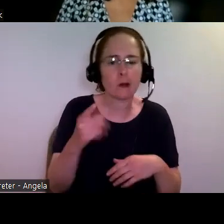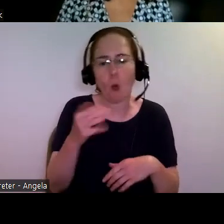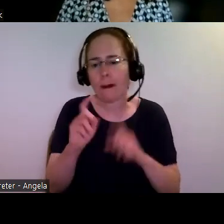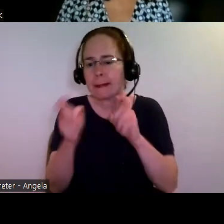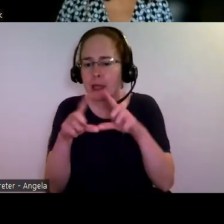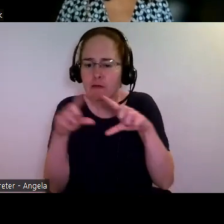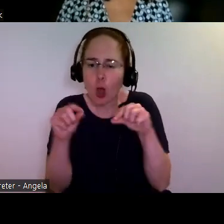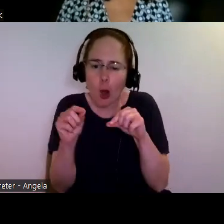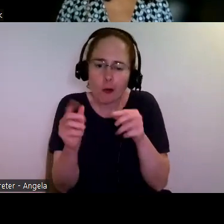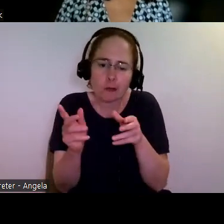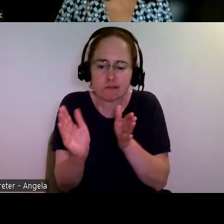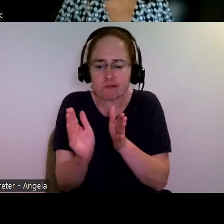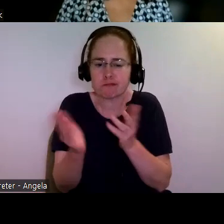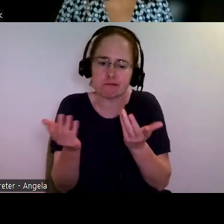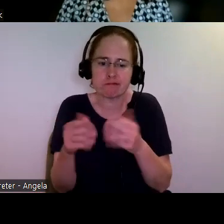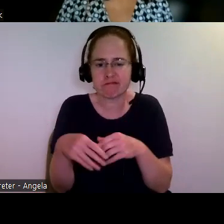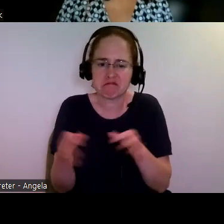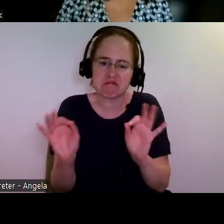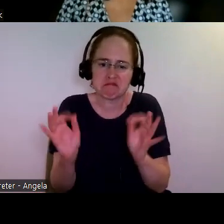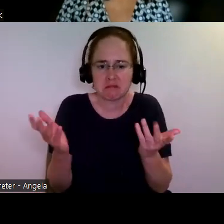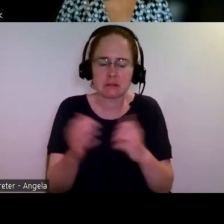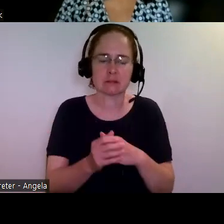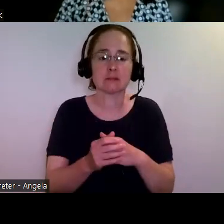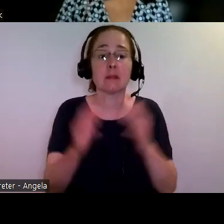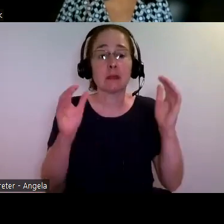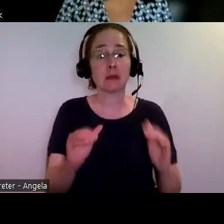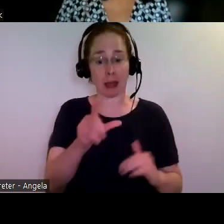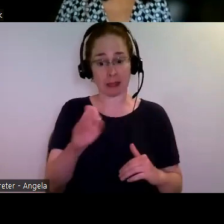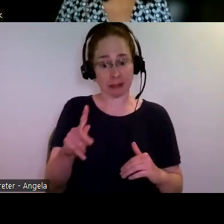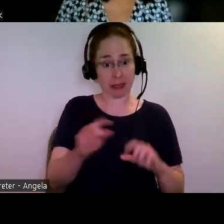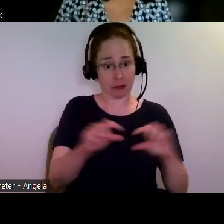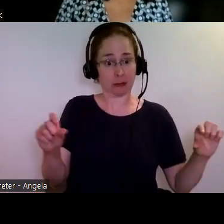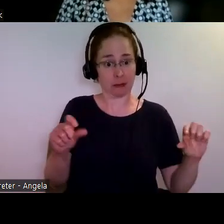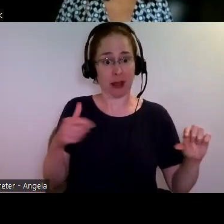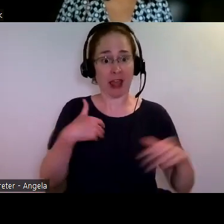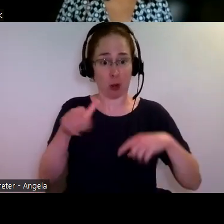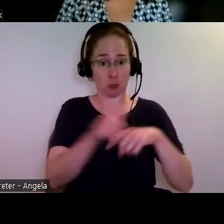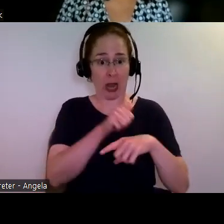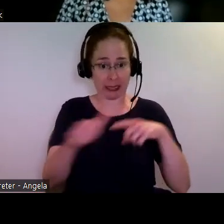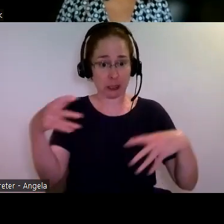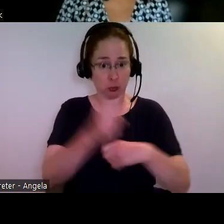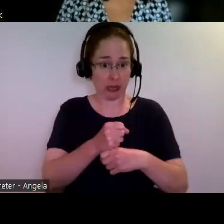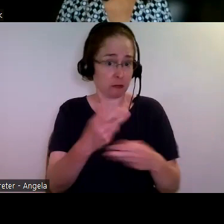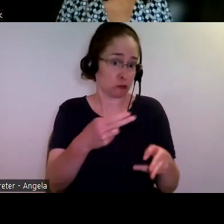I have a link to a practice brief. It's short, it's accessible, on ways that CILs can conduct